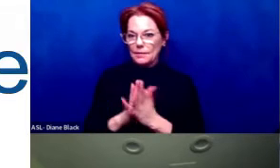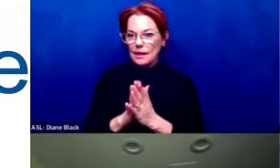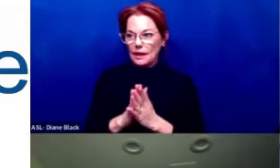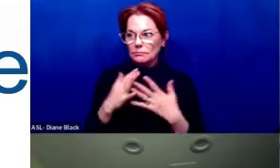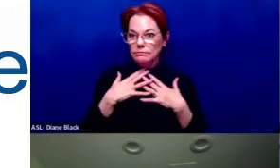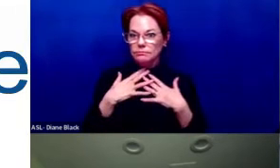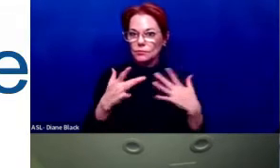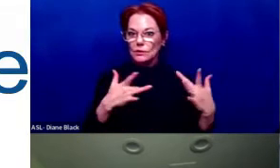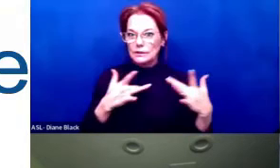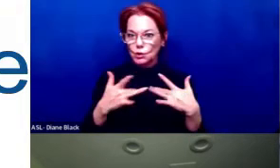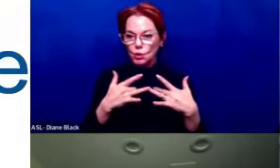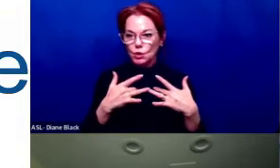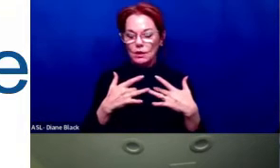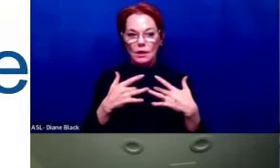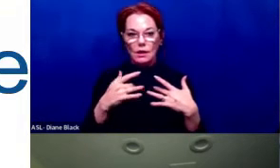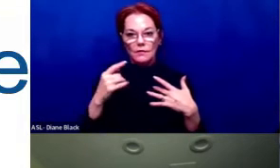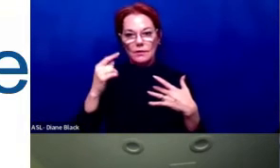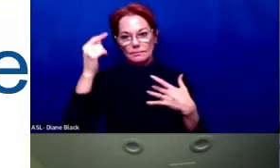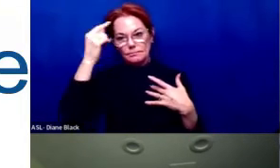relationship between brain injury and dementia, depression,